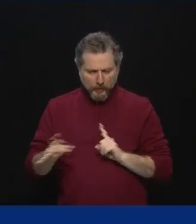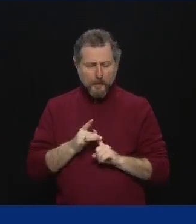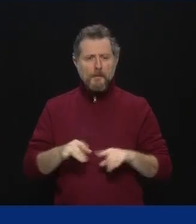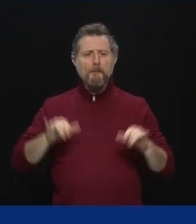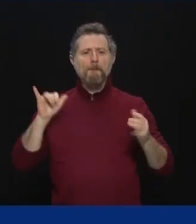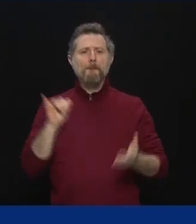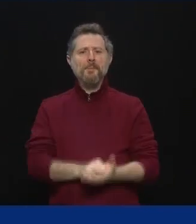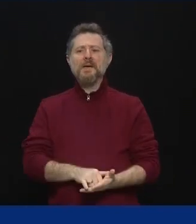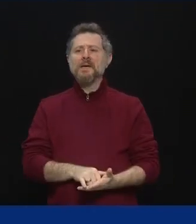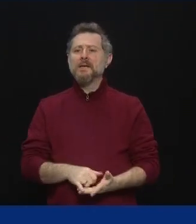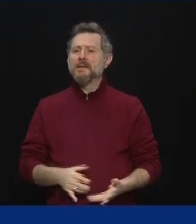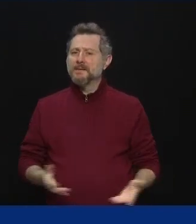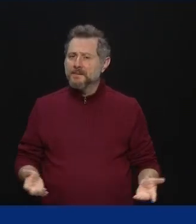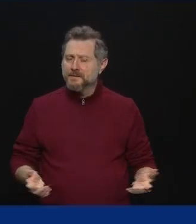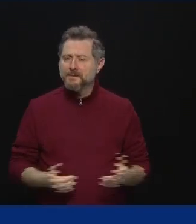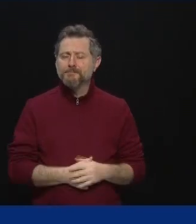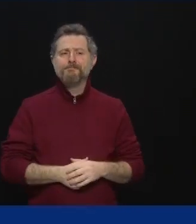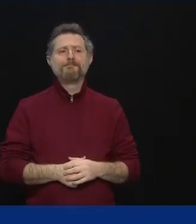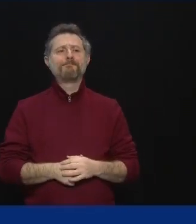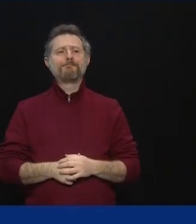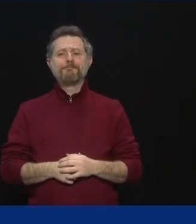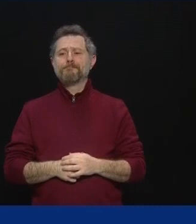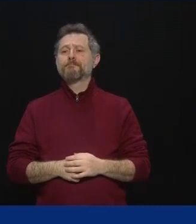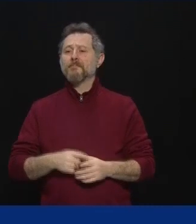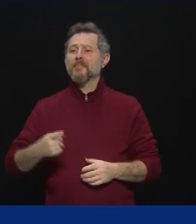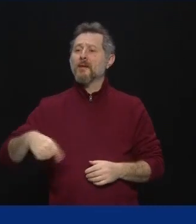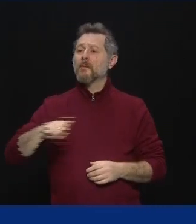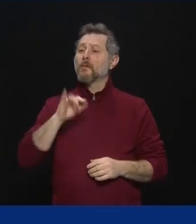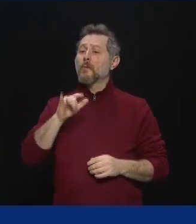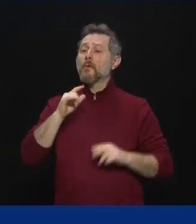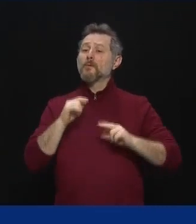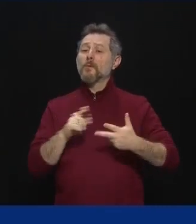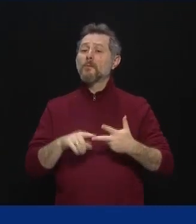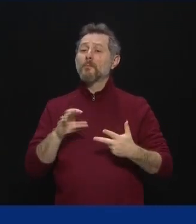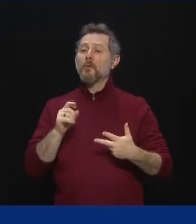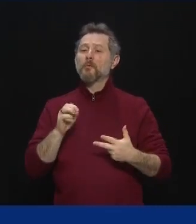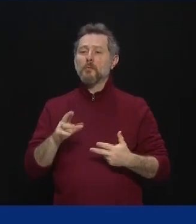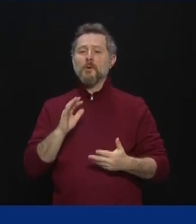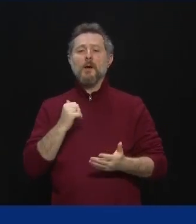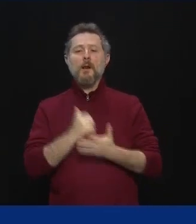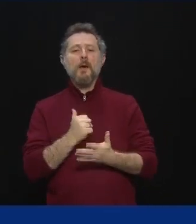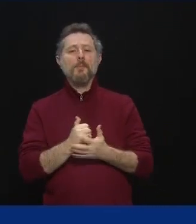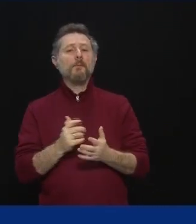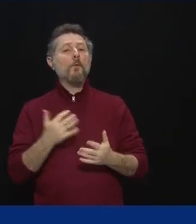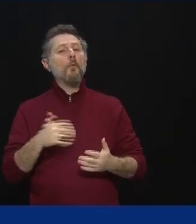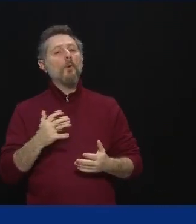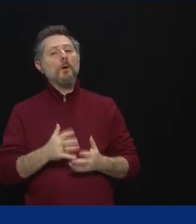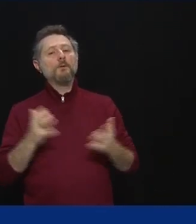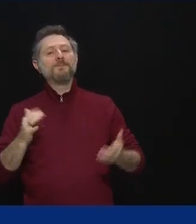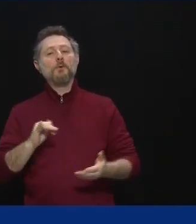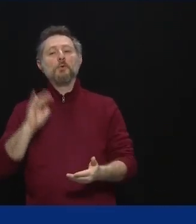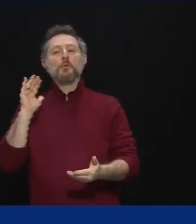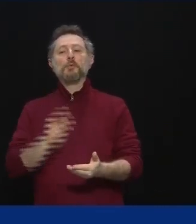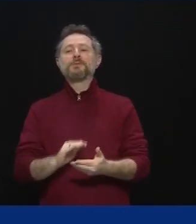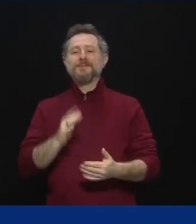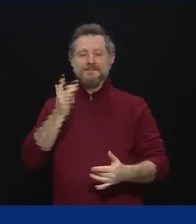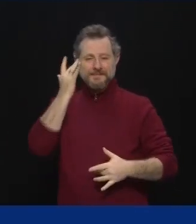SHOTS WE KNOW WITH THIS VARIANT OMICRON, IT HAS BREAKTHROUGH SITUATIONS RESPECTIVELY VACCINATED EVEN ONE DOSE DOES NOT GIVE THE PROTECTION NEEDED